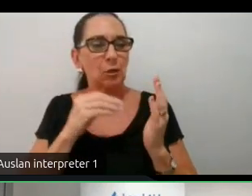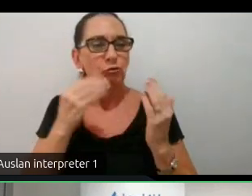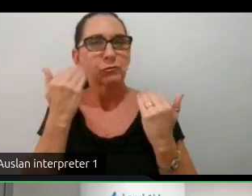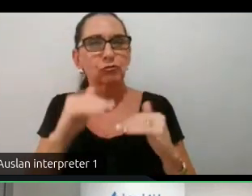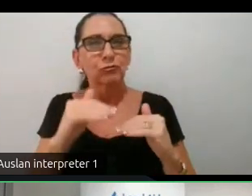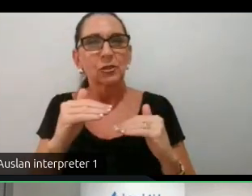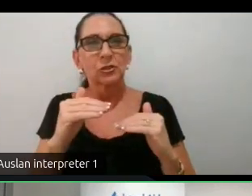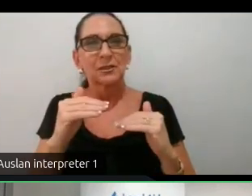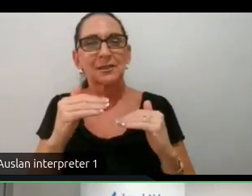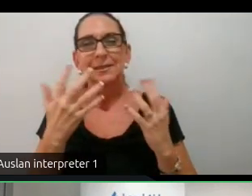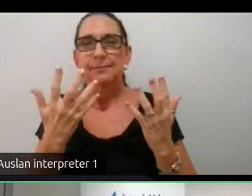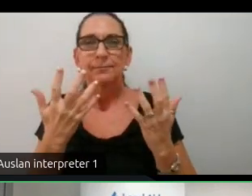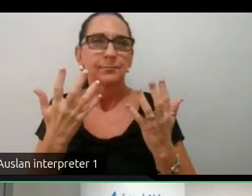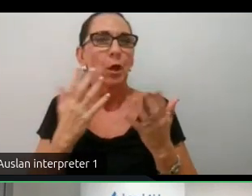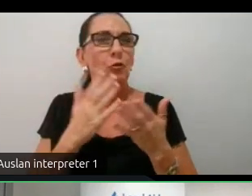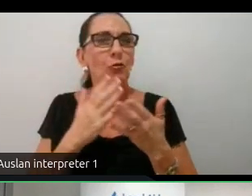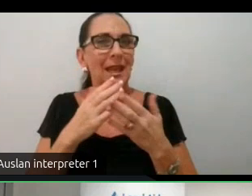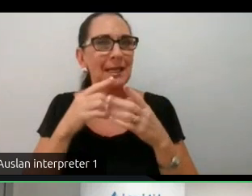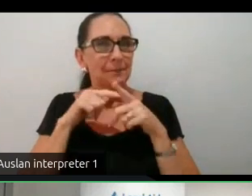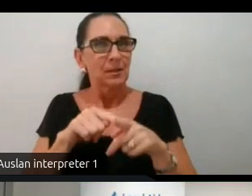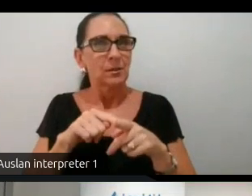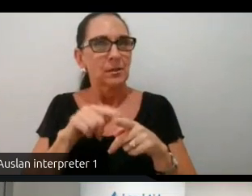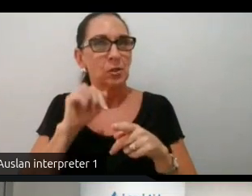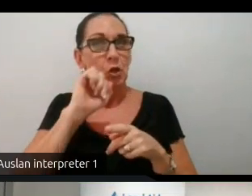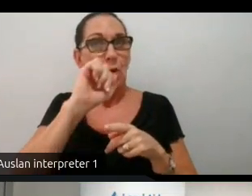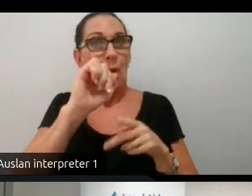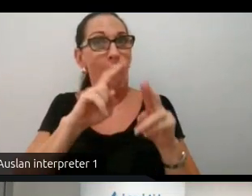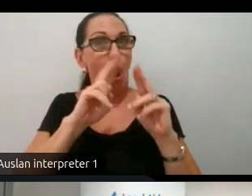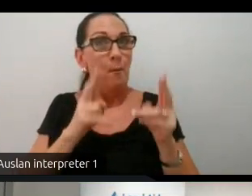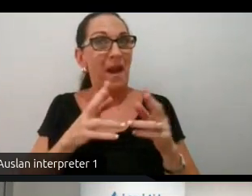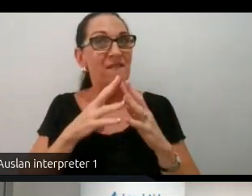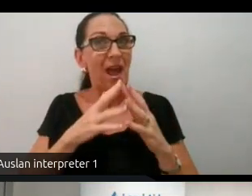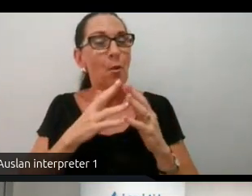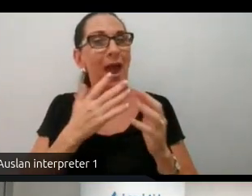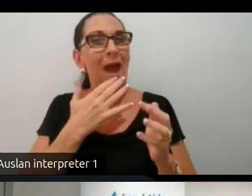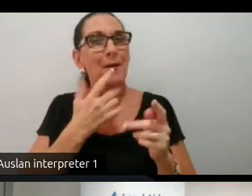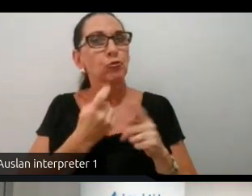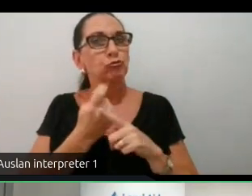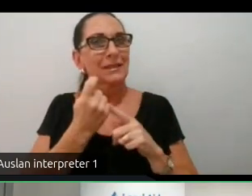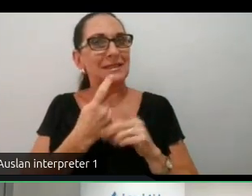attempted restrictions on but it's also based on the rentable value of your home just before